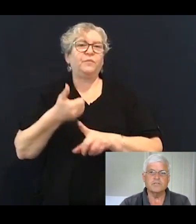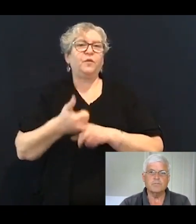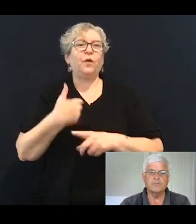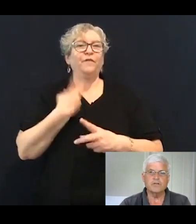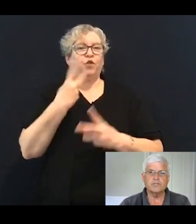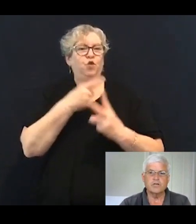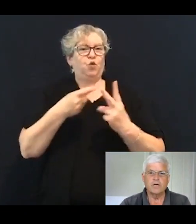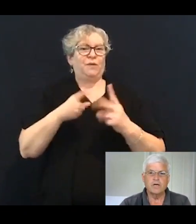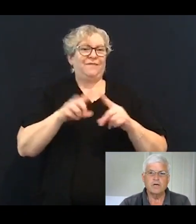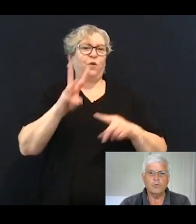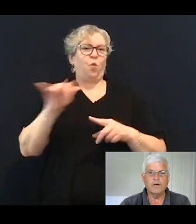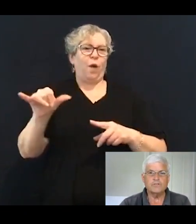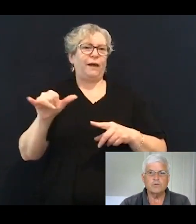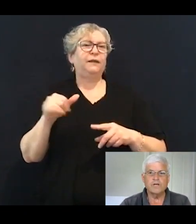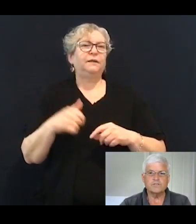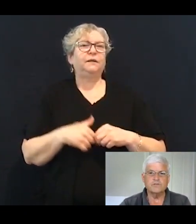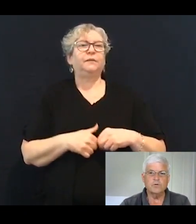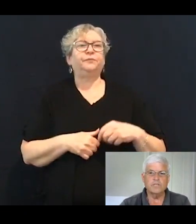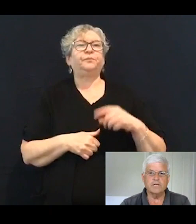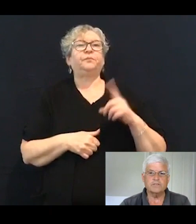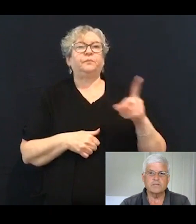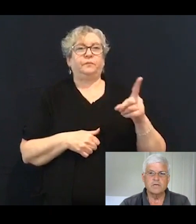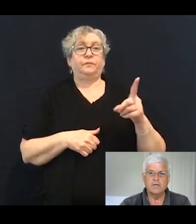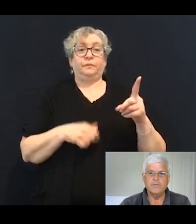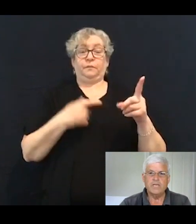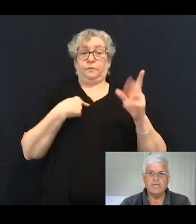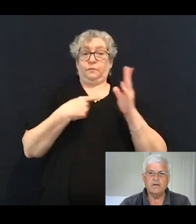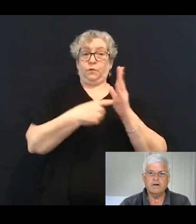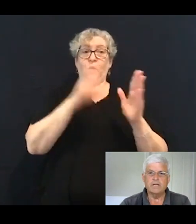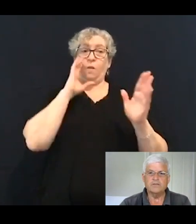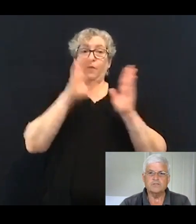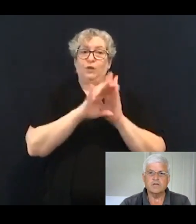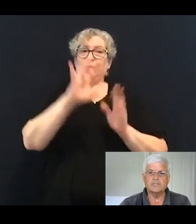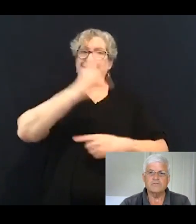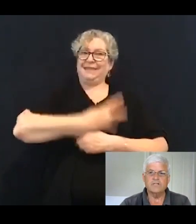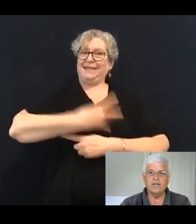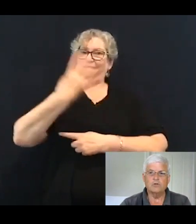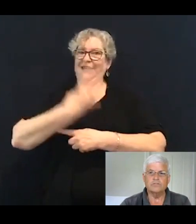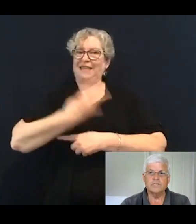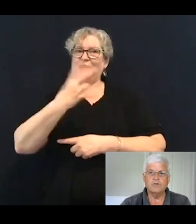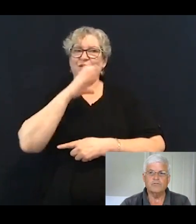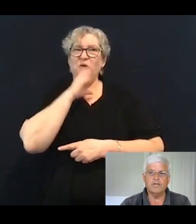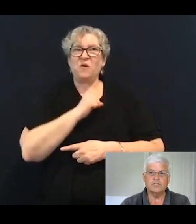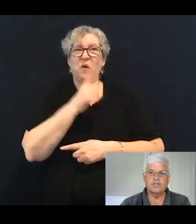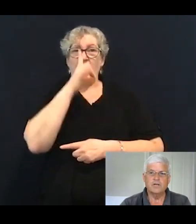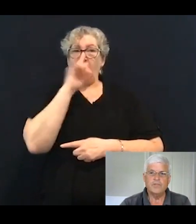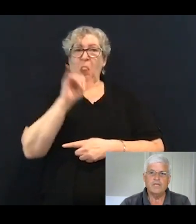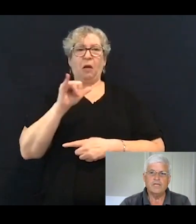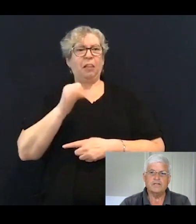We have two ways of doing this. Here is a seven-day-old zebrafish. It doesn't look quite like the adult,